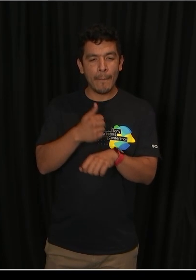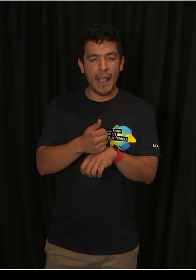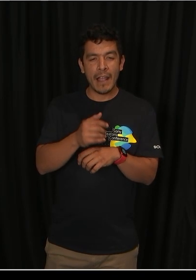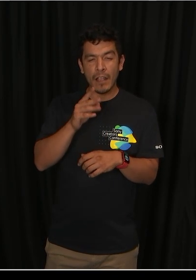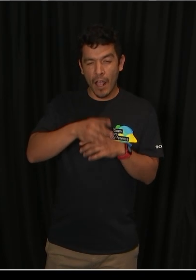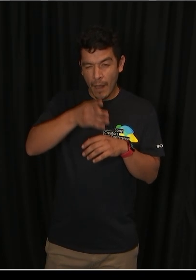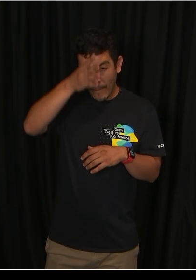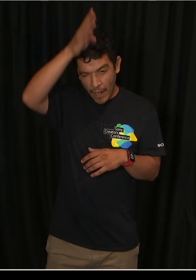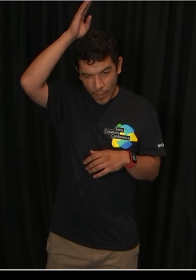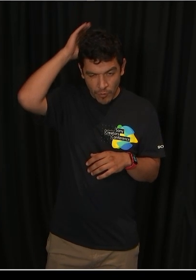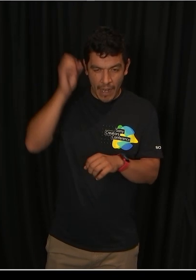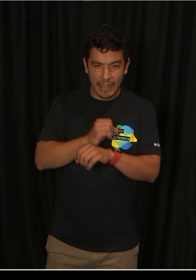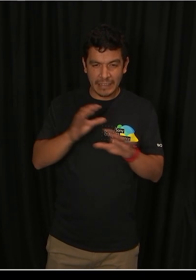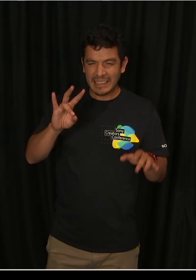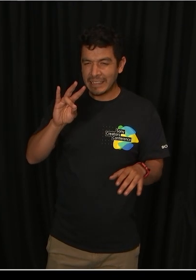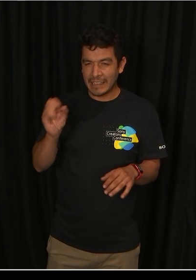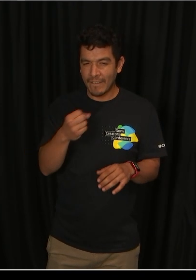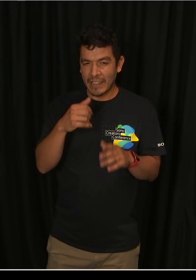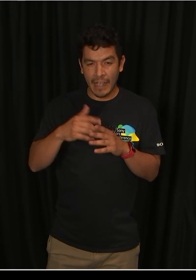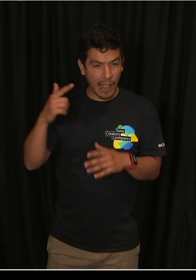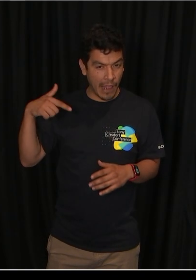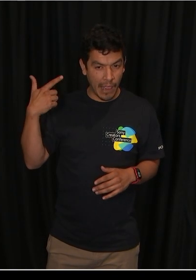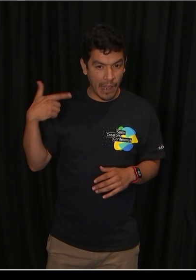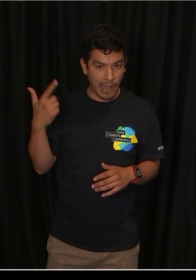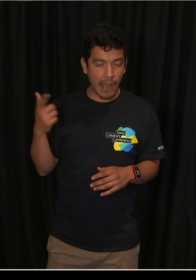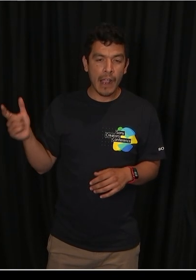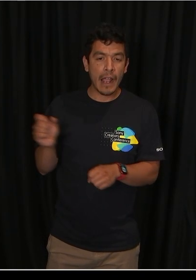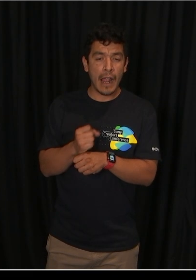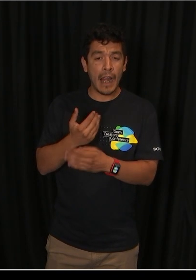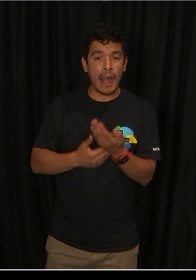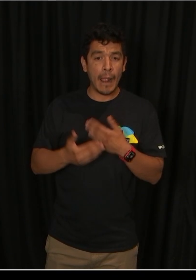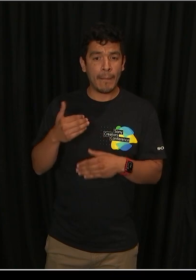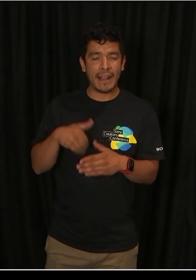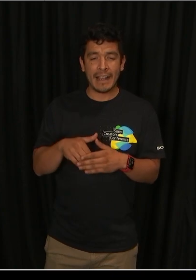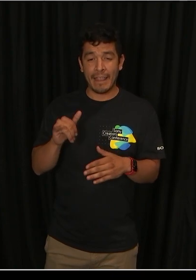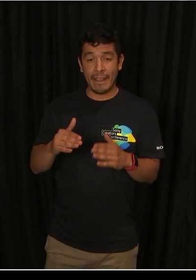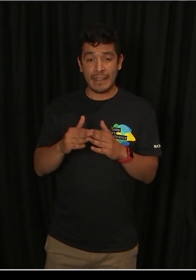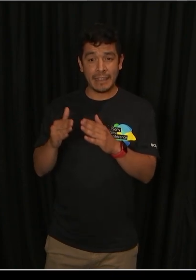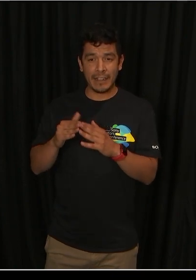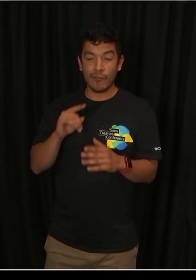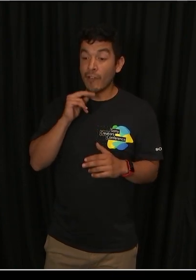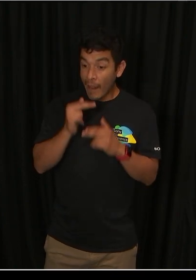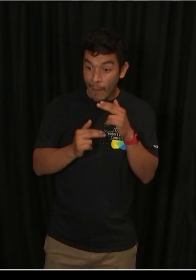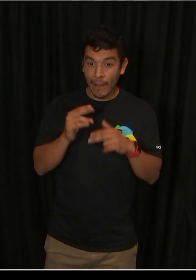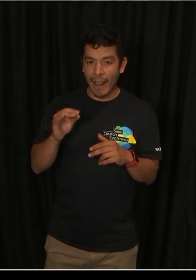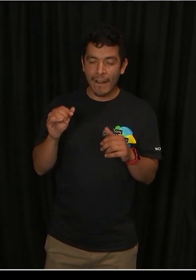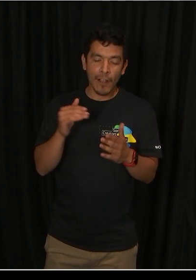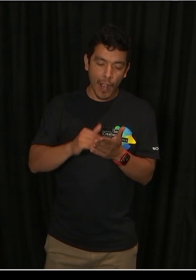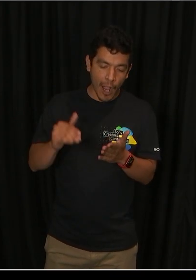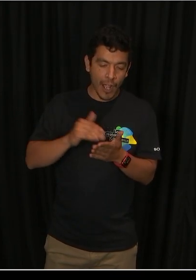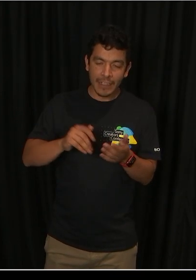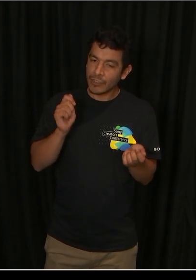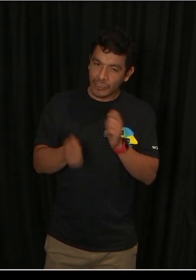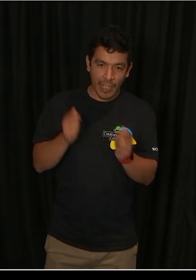Hobie's world is a handmade inconsistency, literally built out of constantly changing physical media.